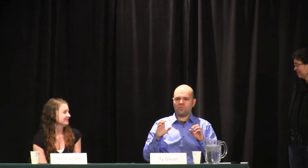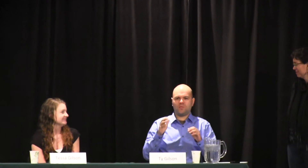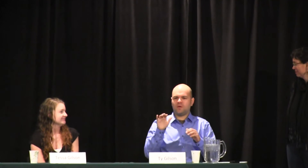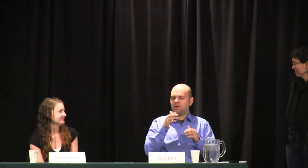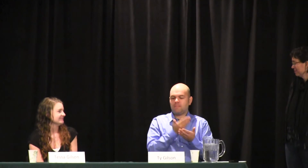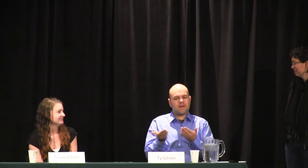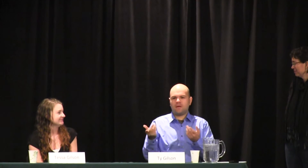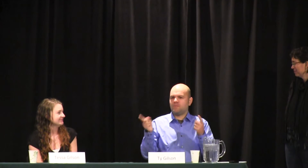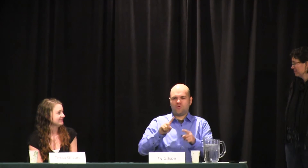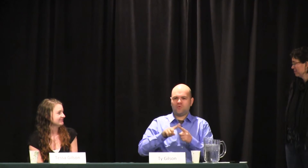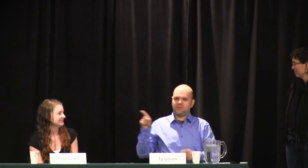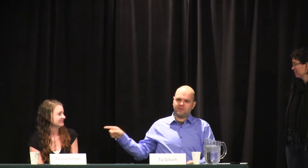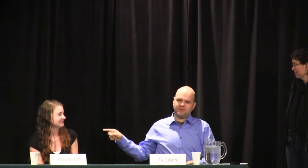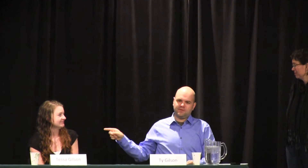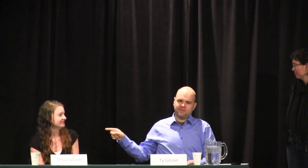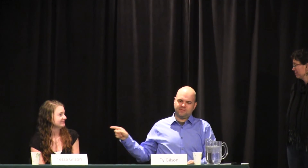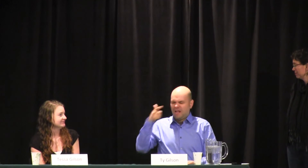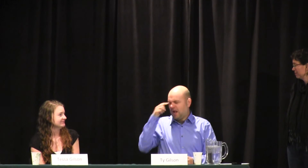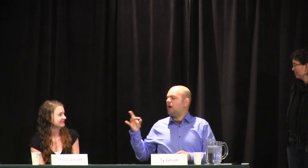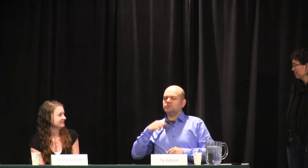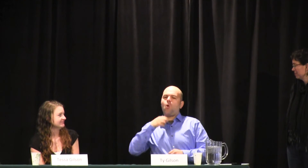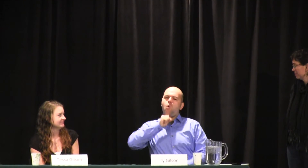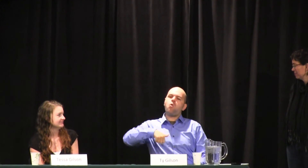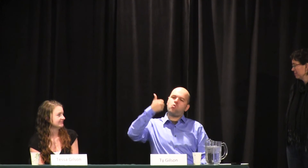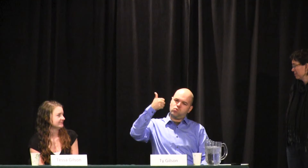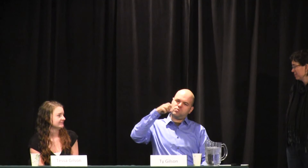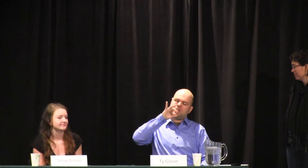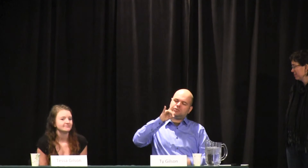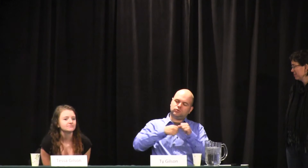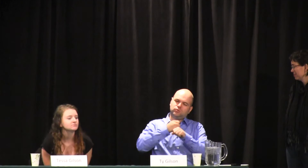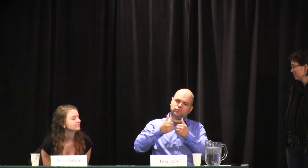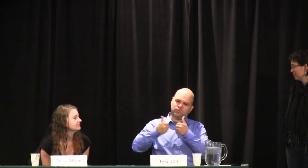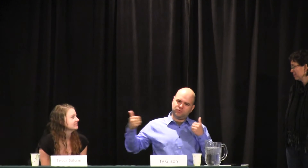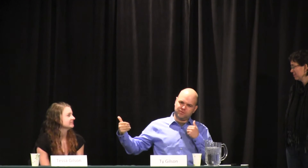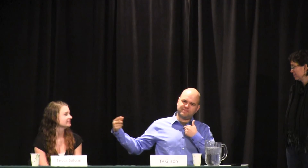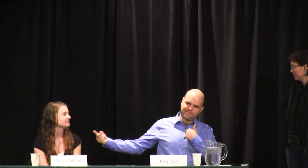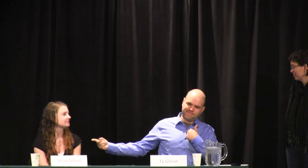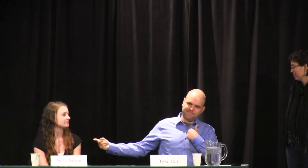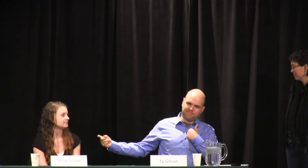really my mom did not want the same thing to happen to her that happened to me. You have to understand, I am the older brother,